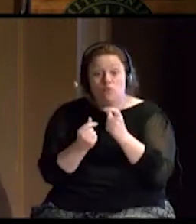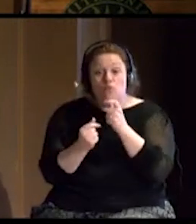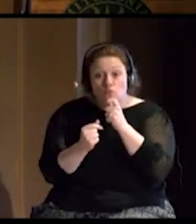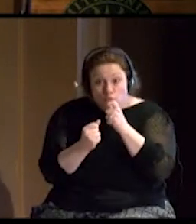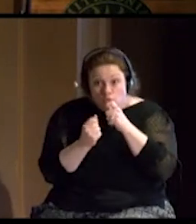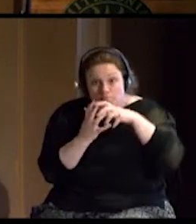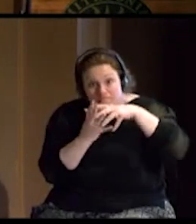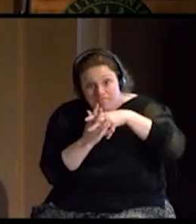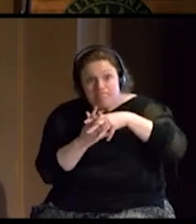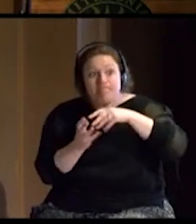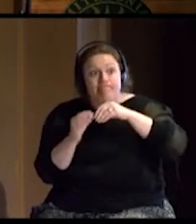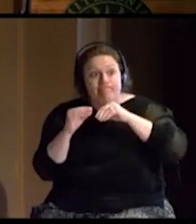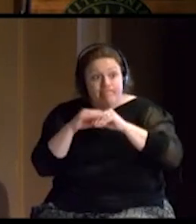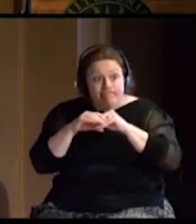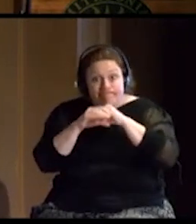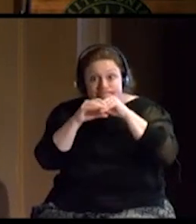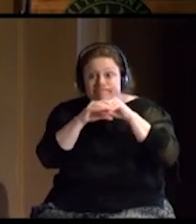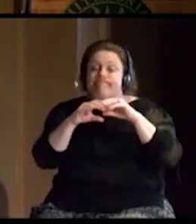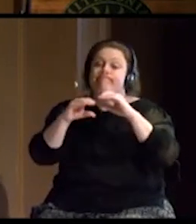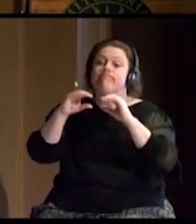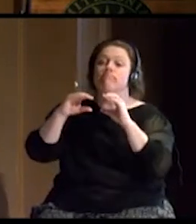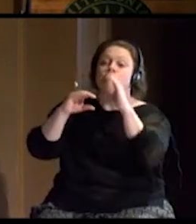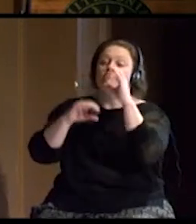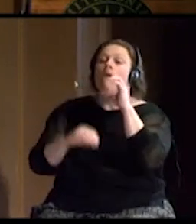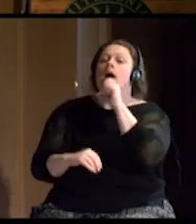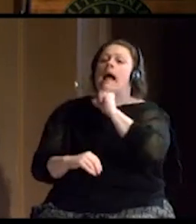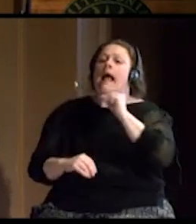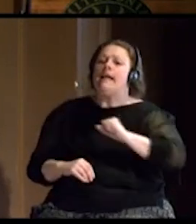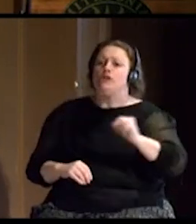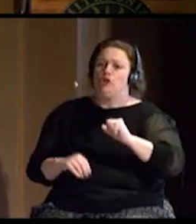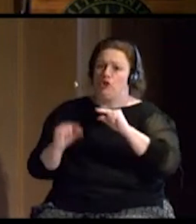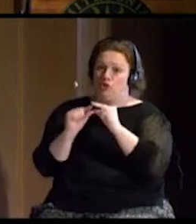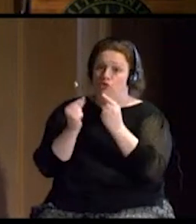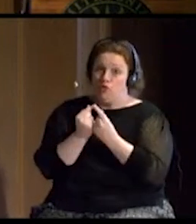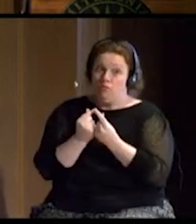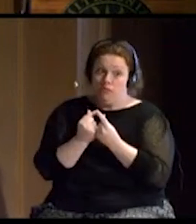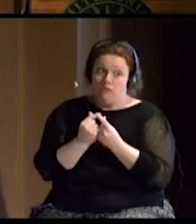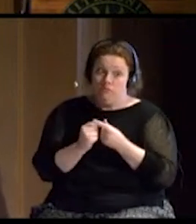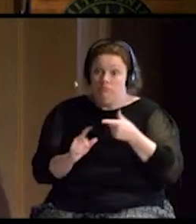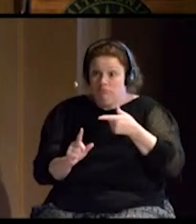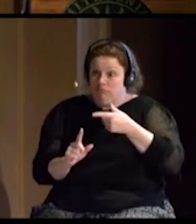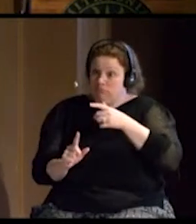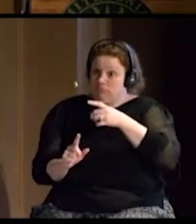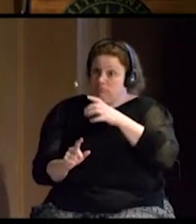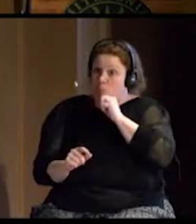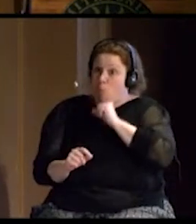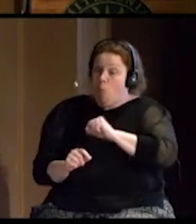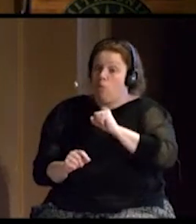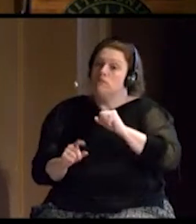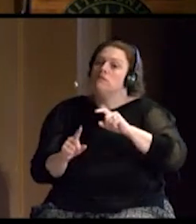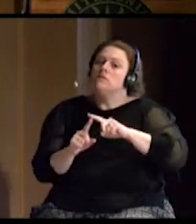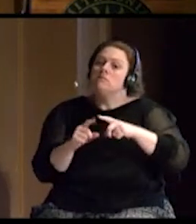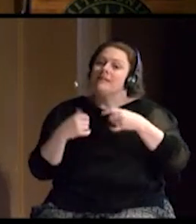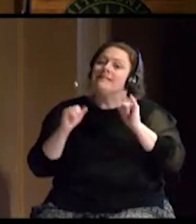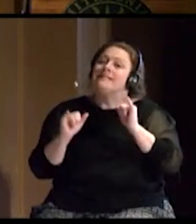as well as ancient groups that, despite their age, contain only a few species today.